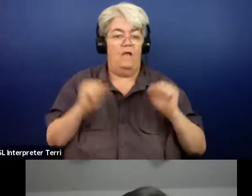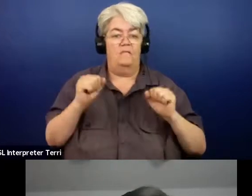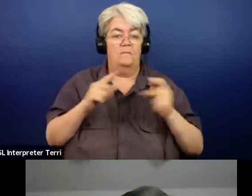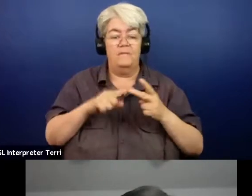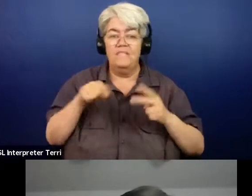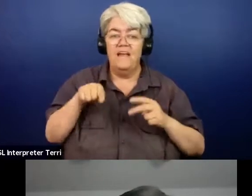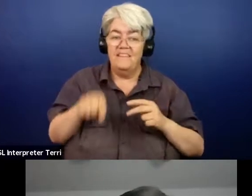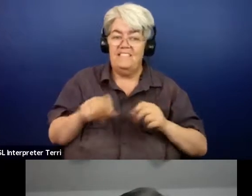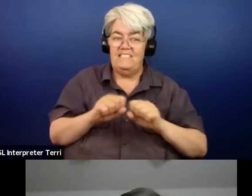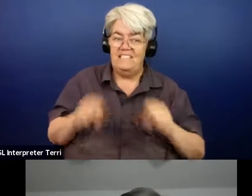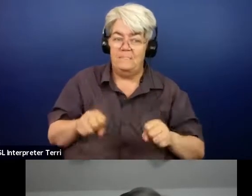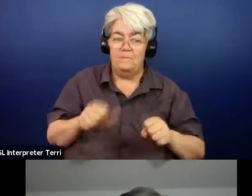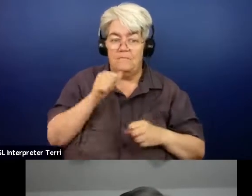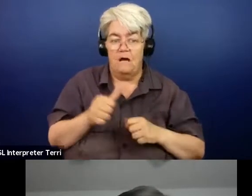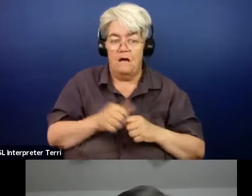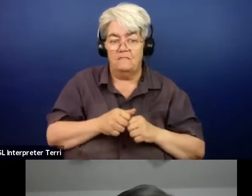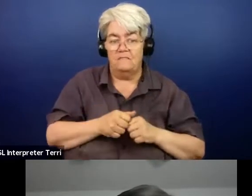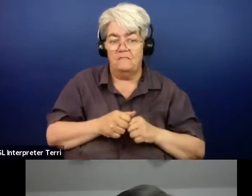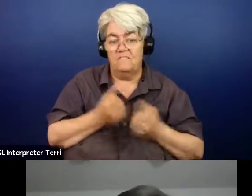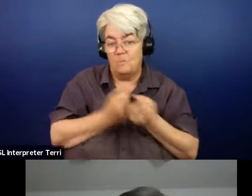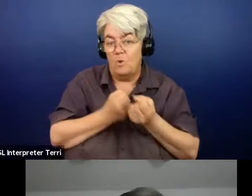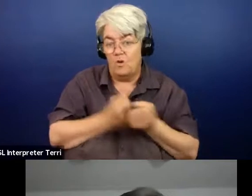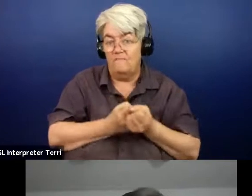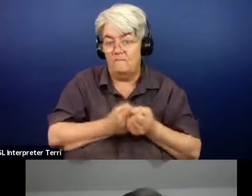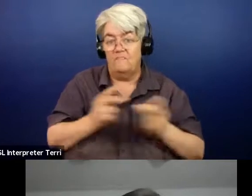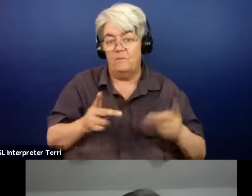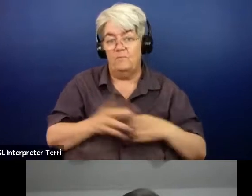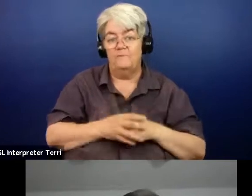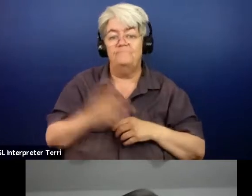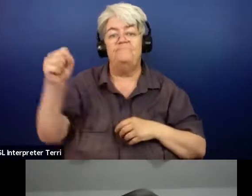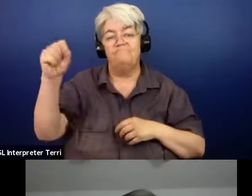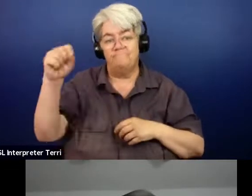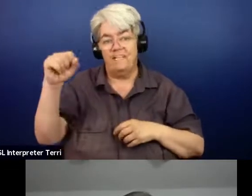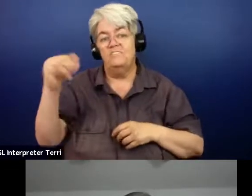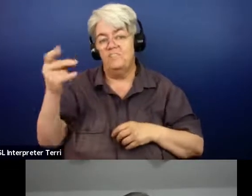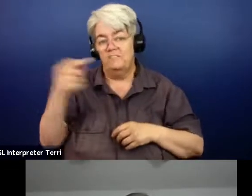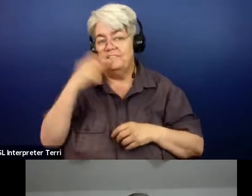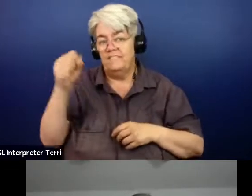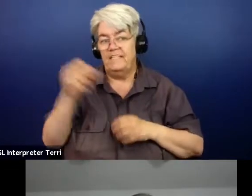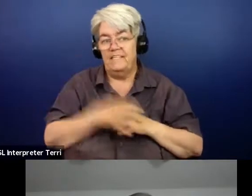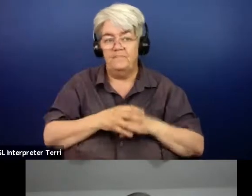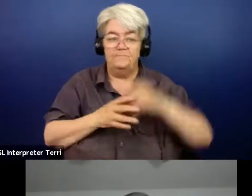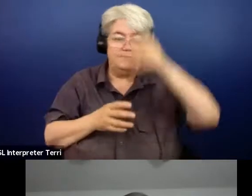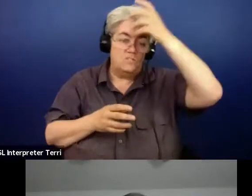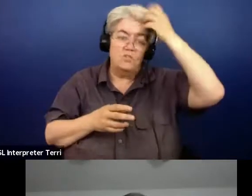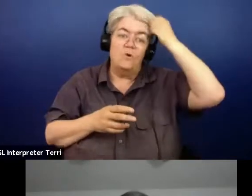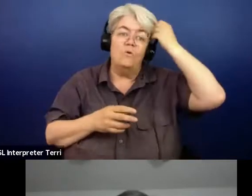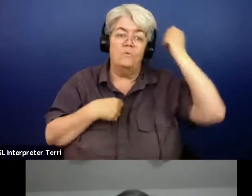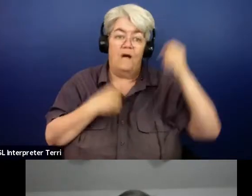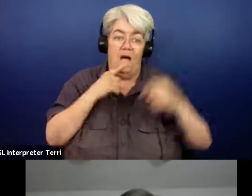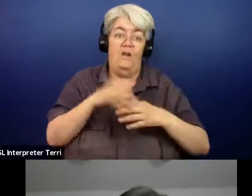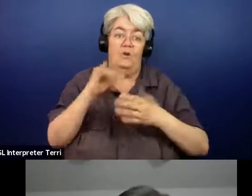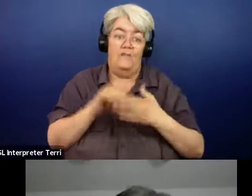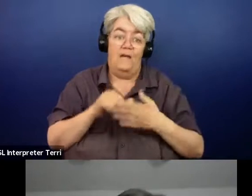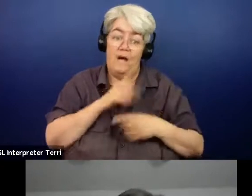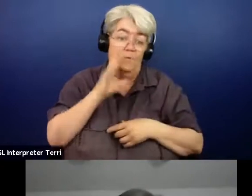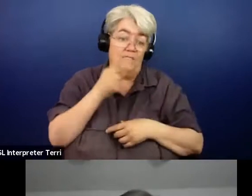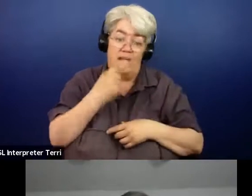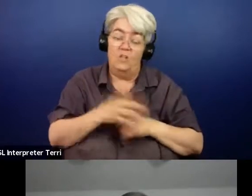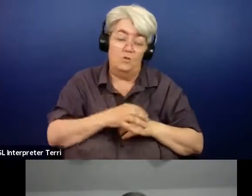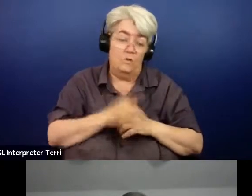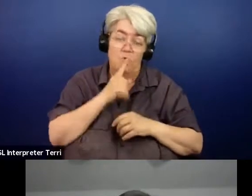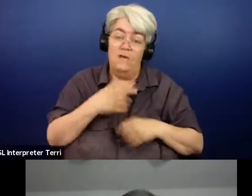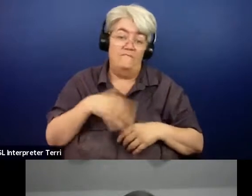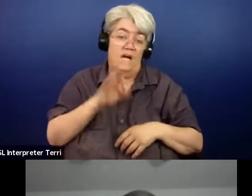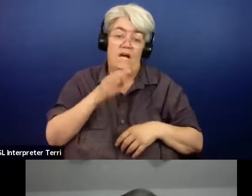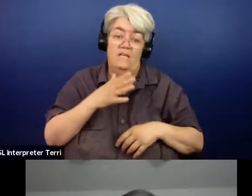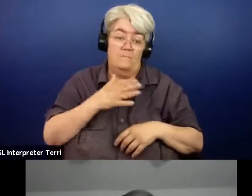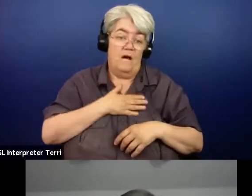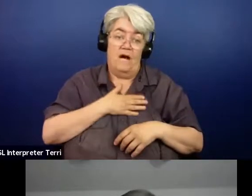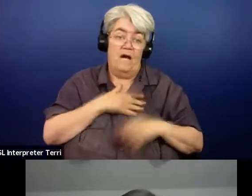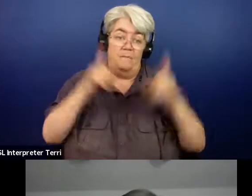is not very supportive. I took that away. I will tell you, you can find your mug shot.